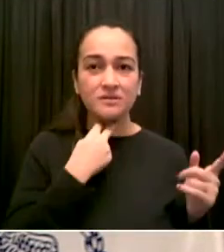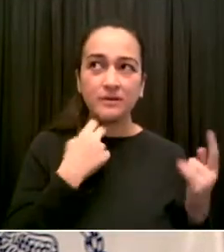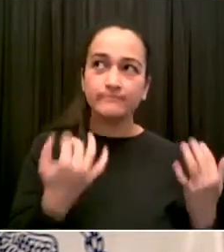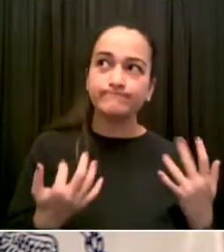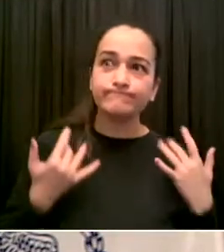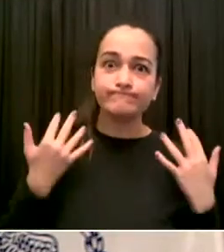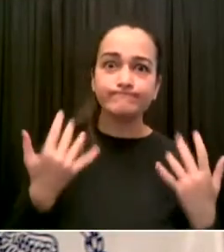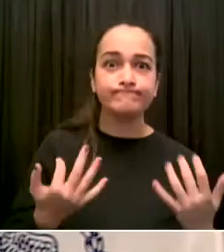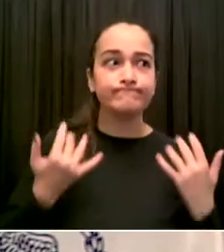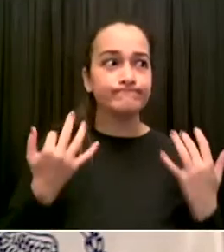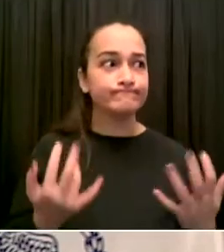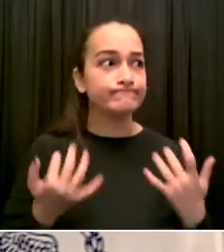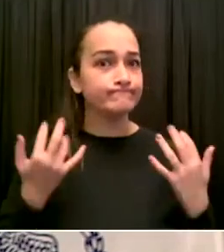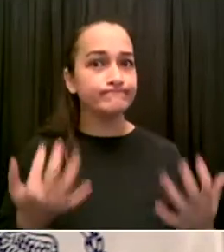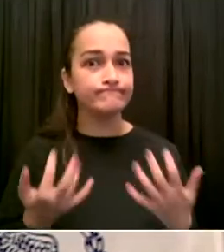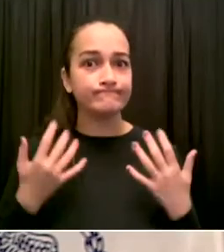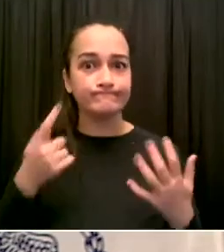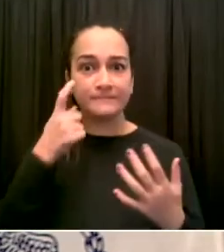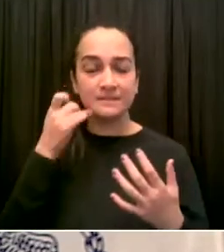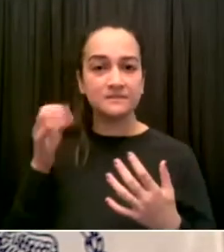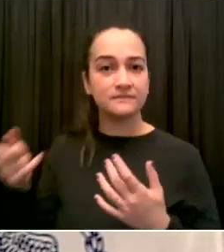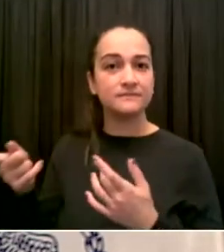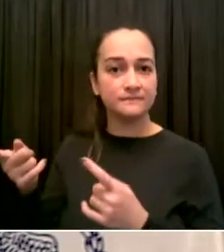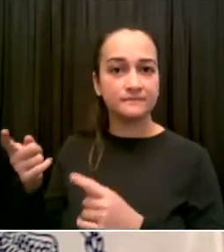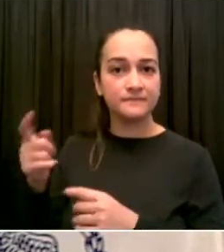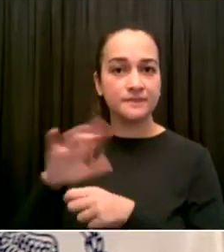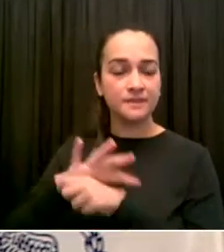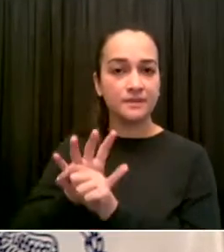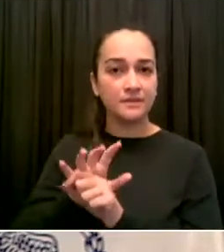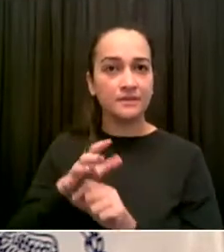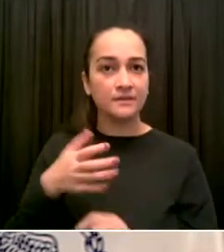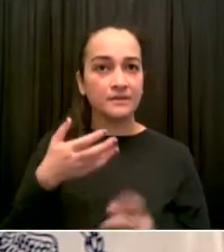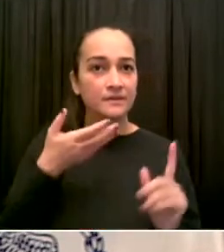CORRECTIONS IS DOING A LOT OF